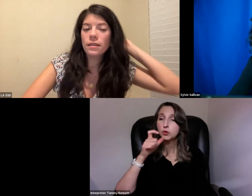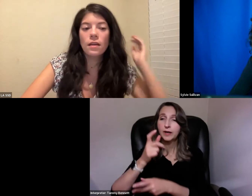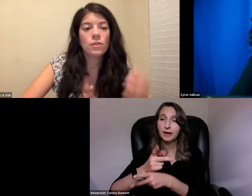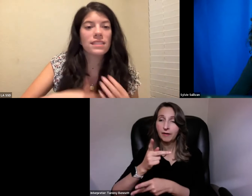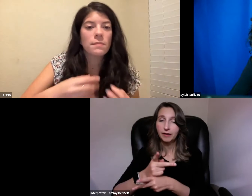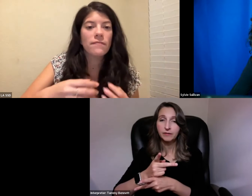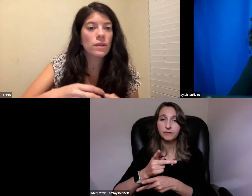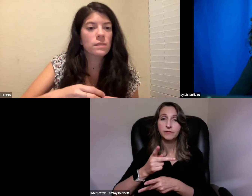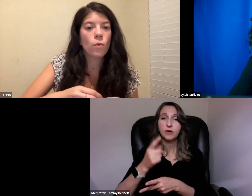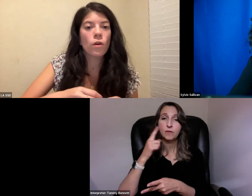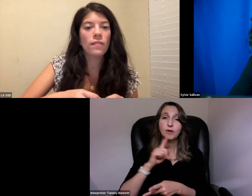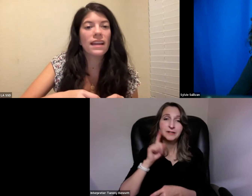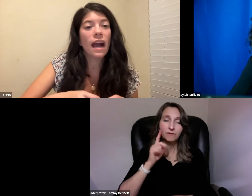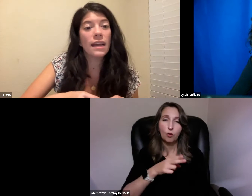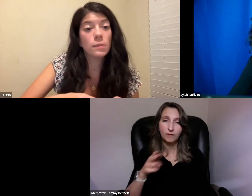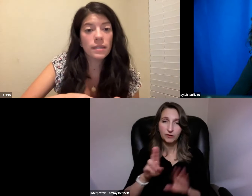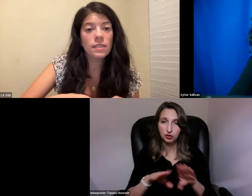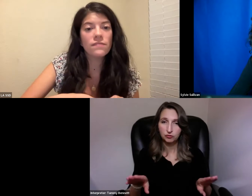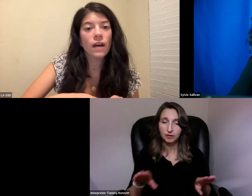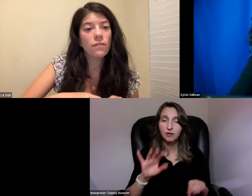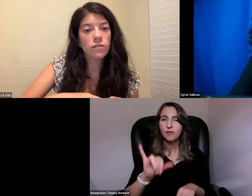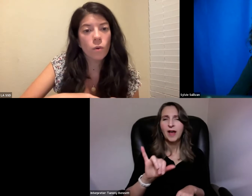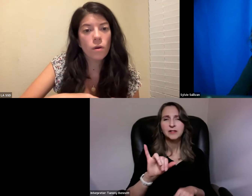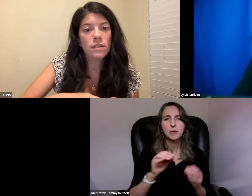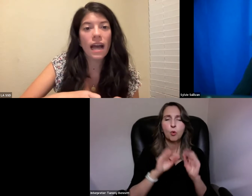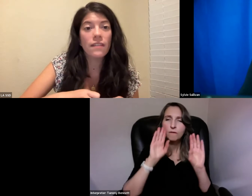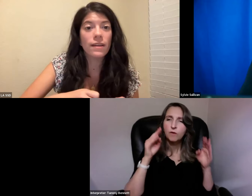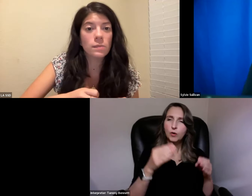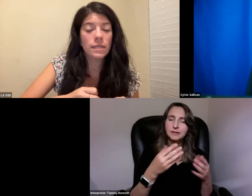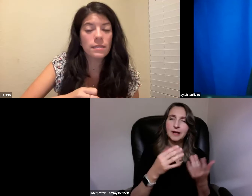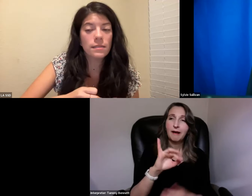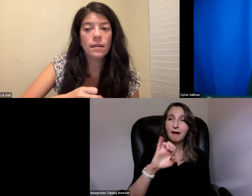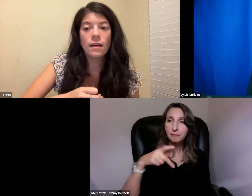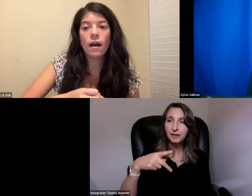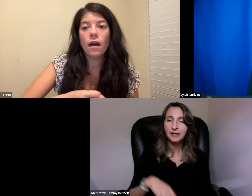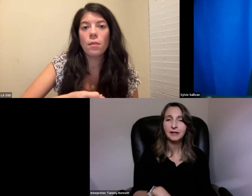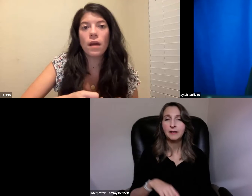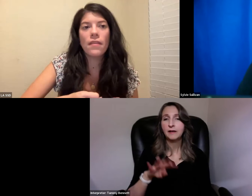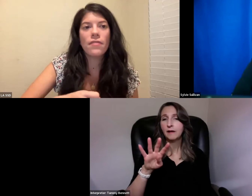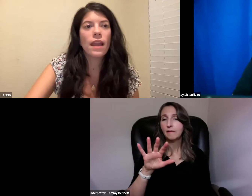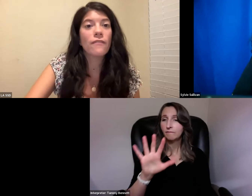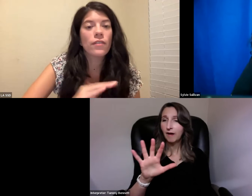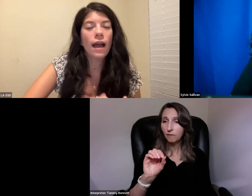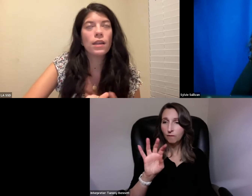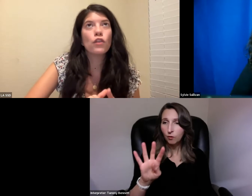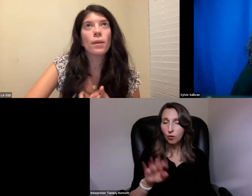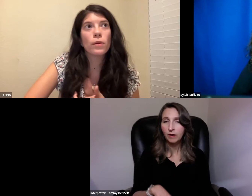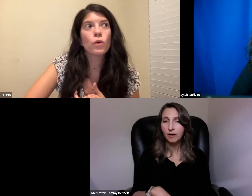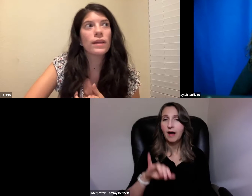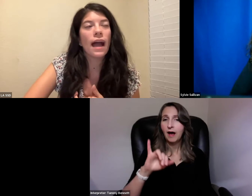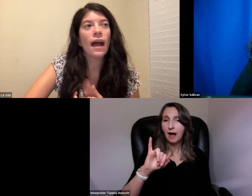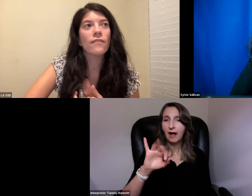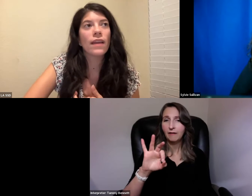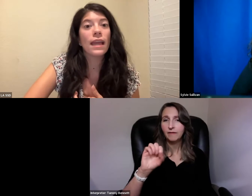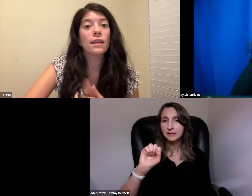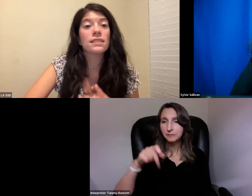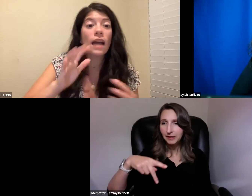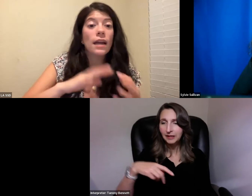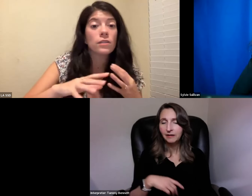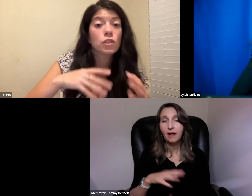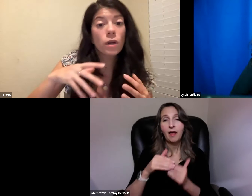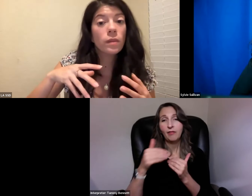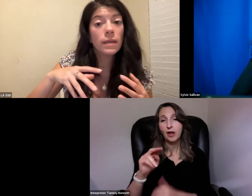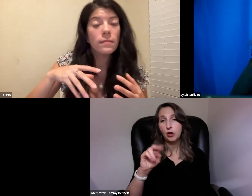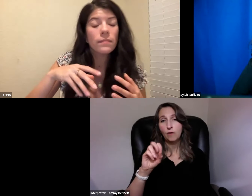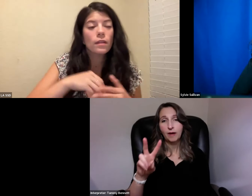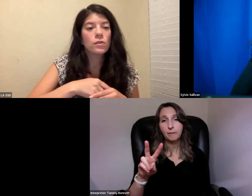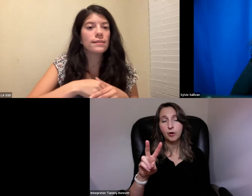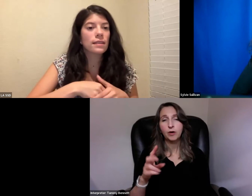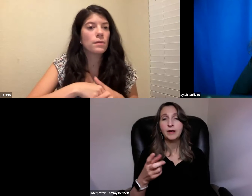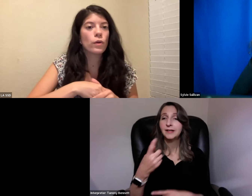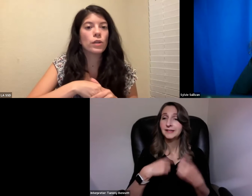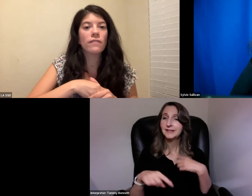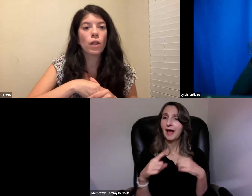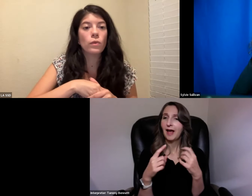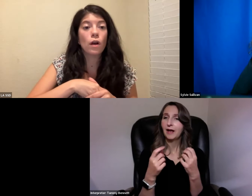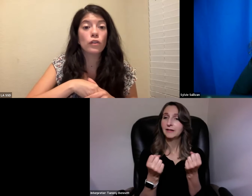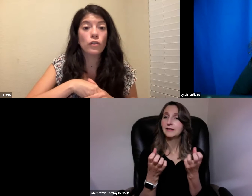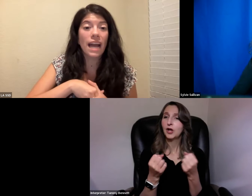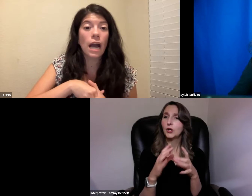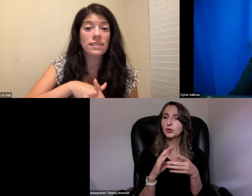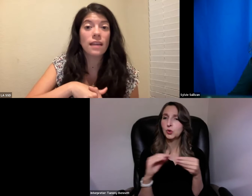So that's gonna be focused more on like IEPs, 504s, IFSPs. And then after that, in November we have Sign a Story with Me, so that's gonna be where you can follow along learning how to